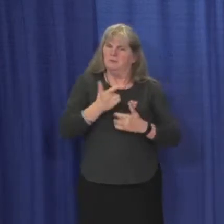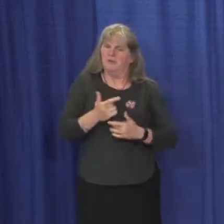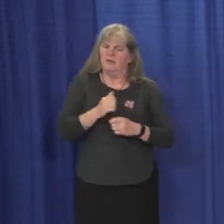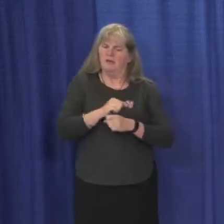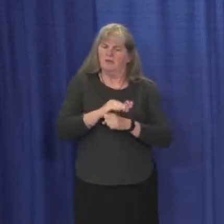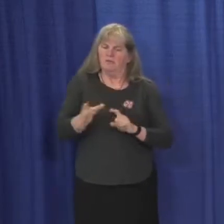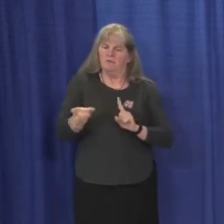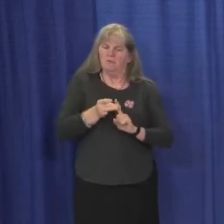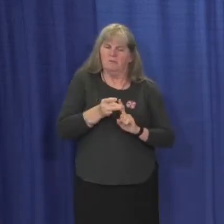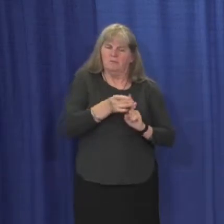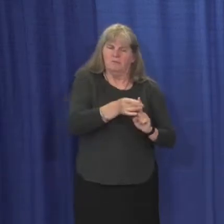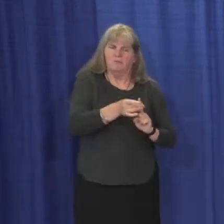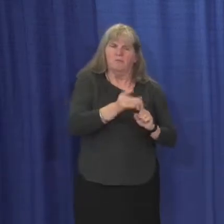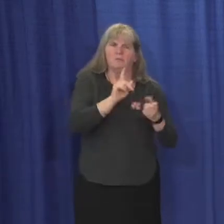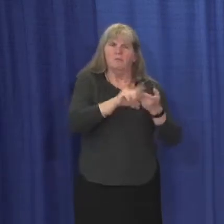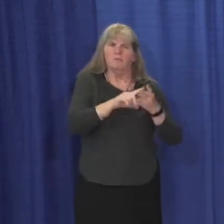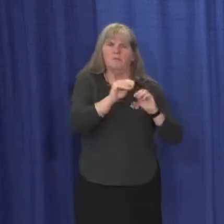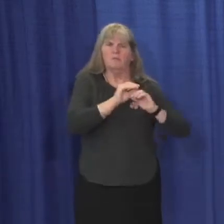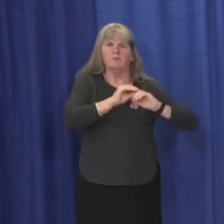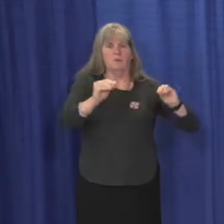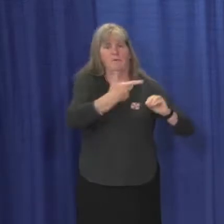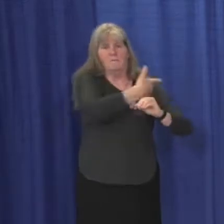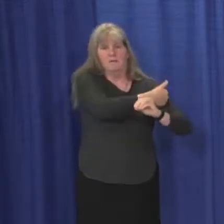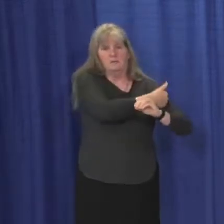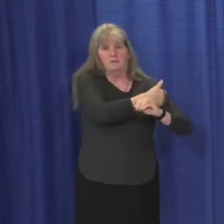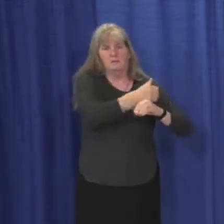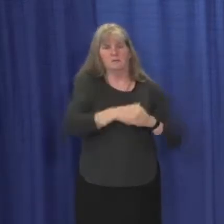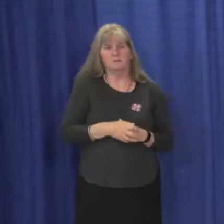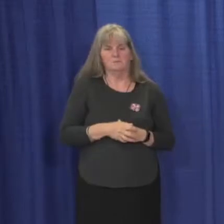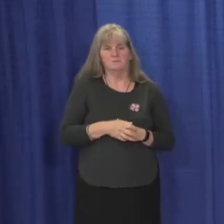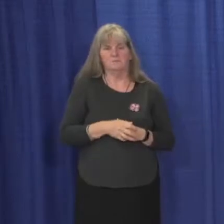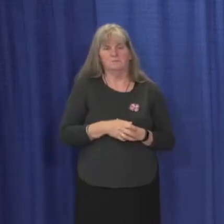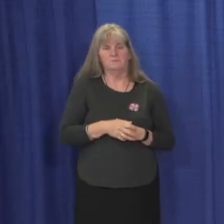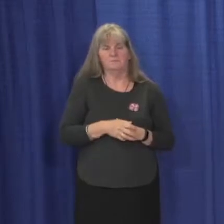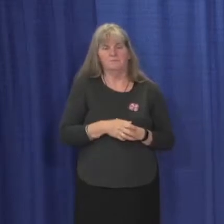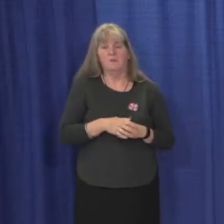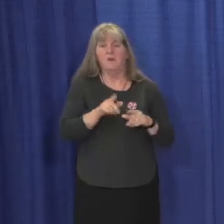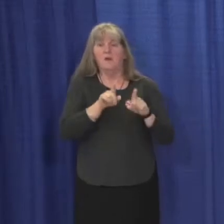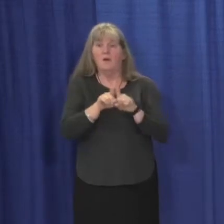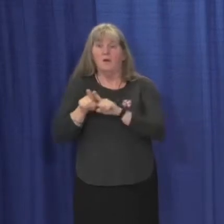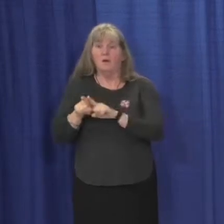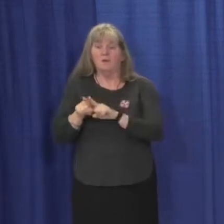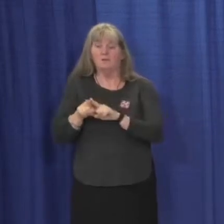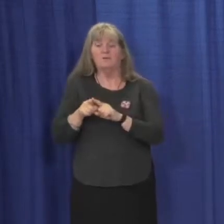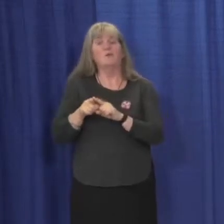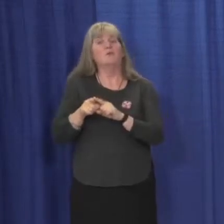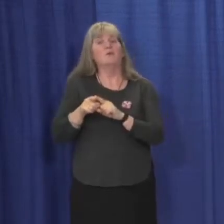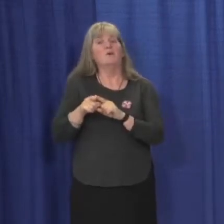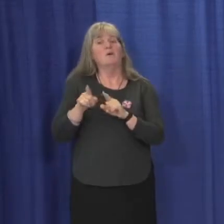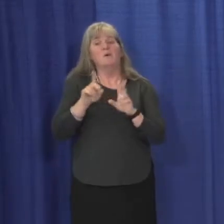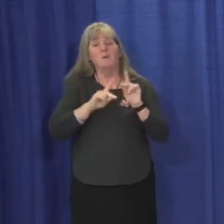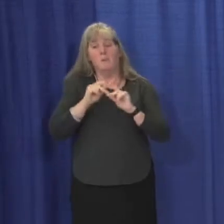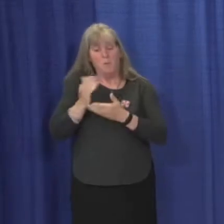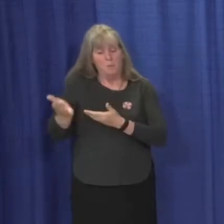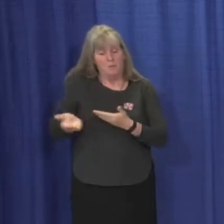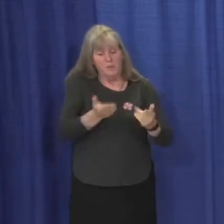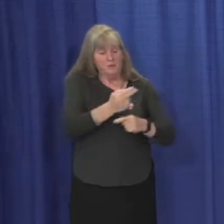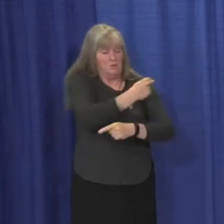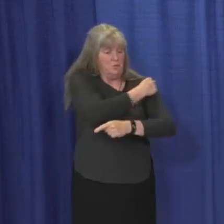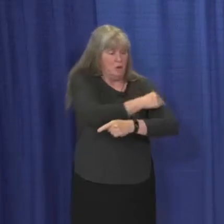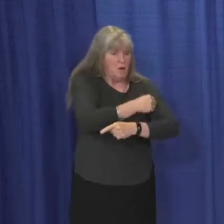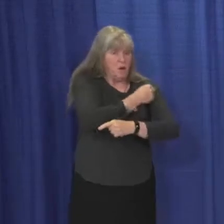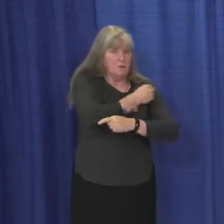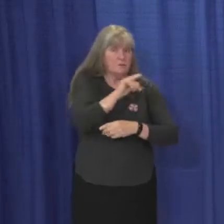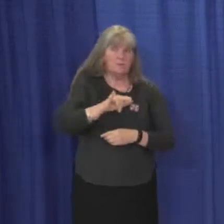to predominate and as I've said,